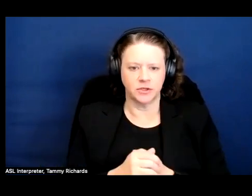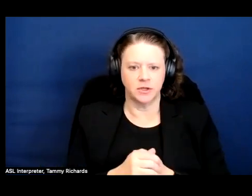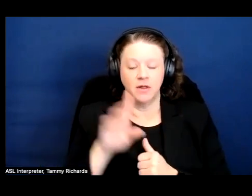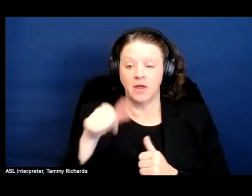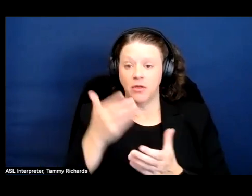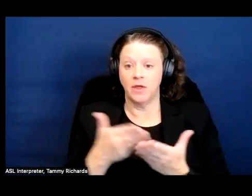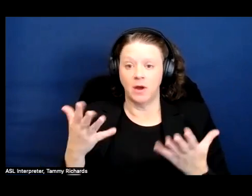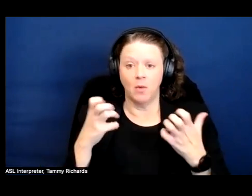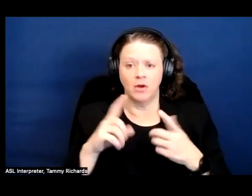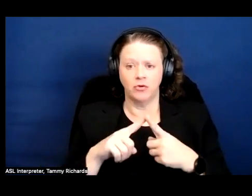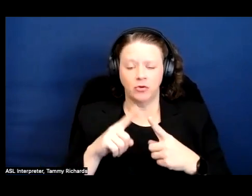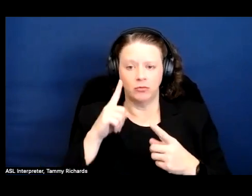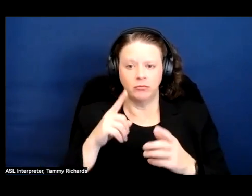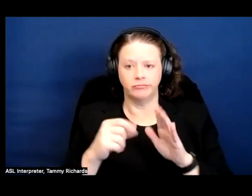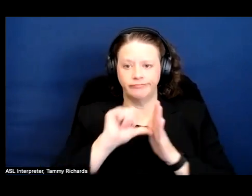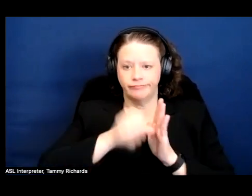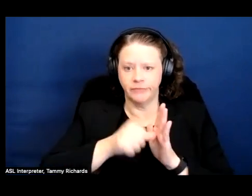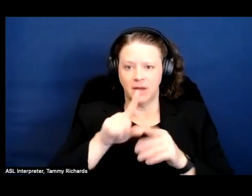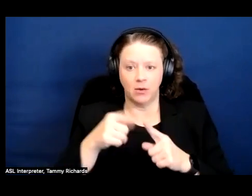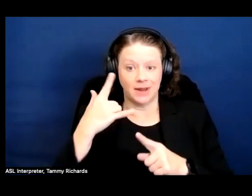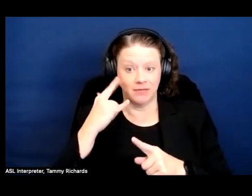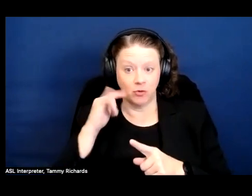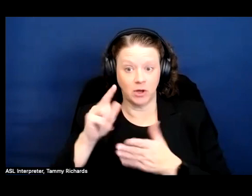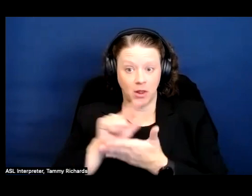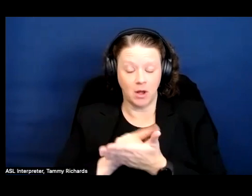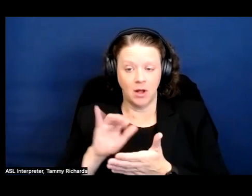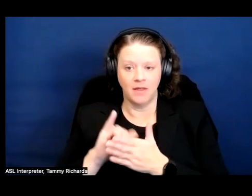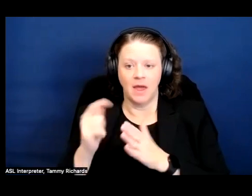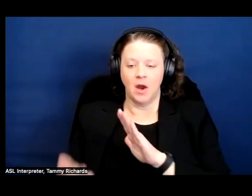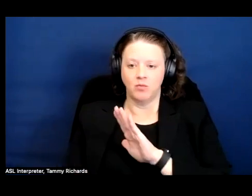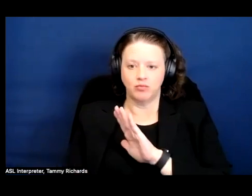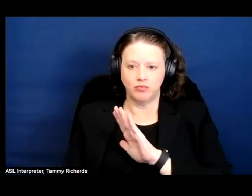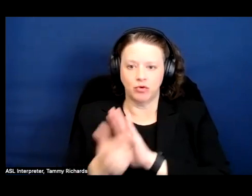when we're thinking about these source of income laws, immediately think about Section 8,